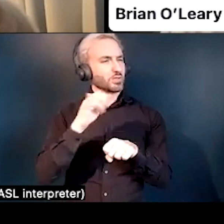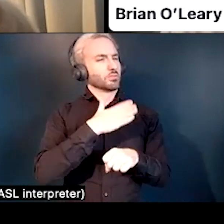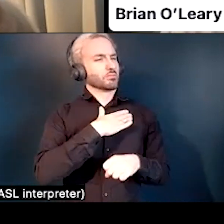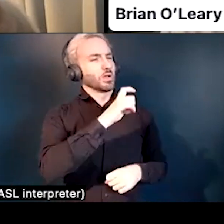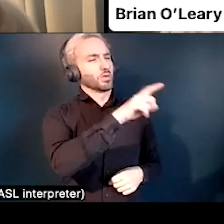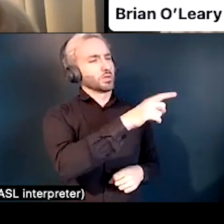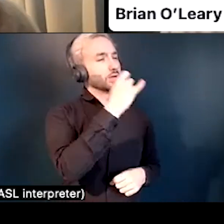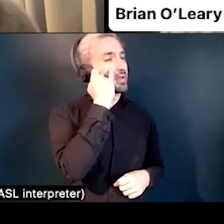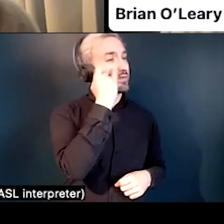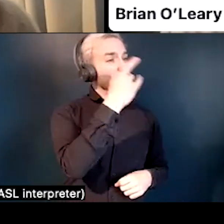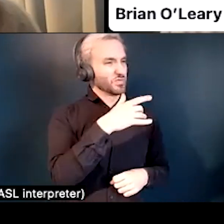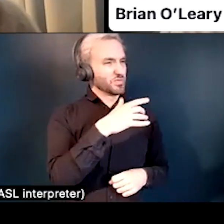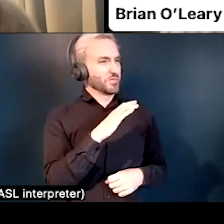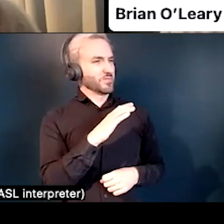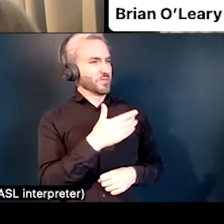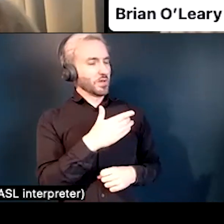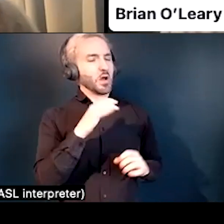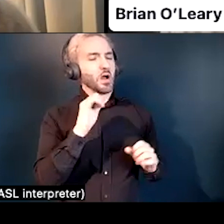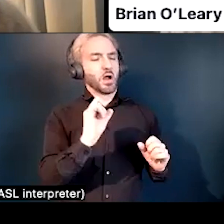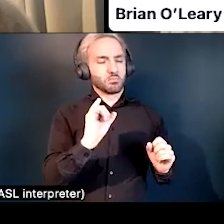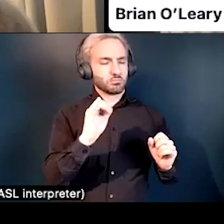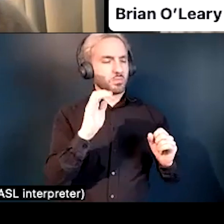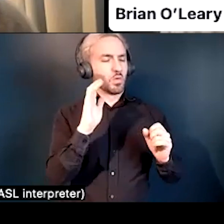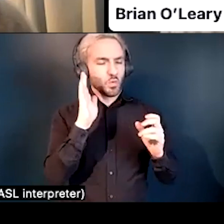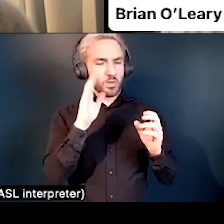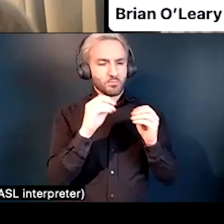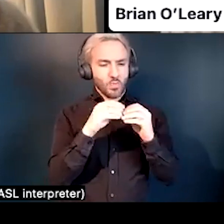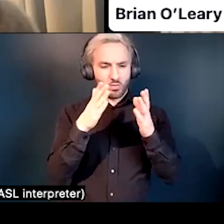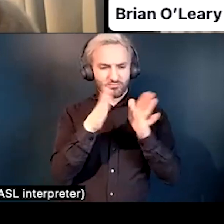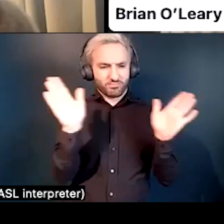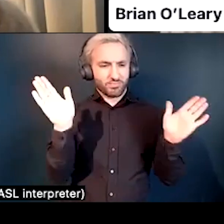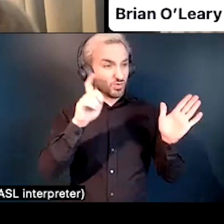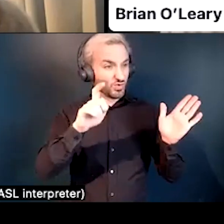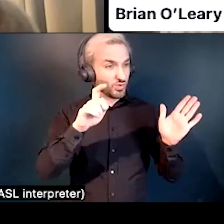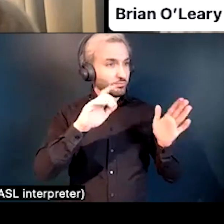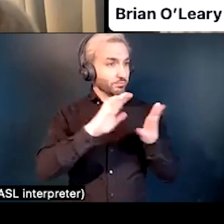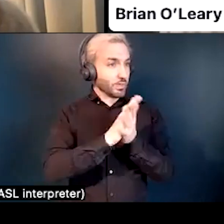where publishers widen their output and become television producers, merchandise creators,